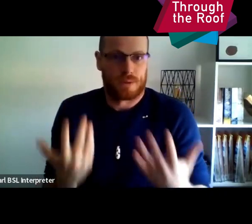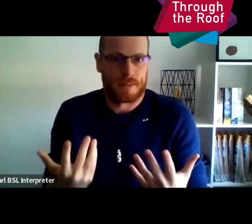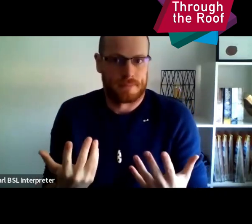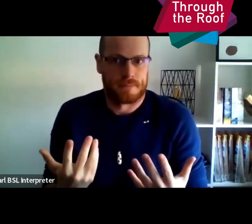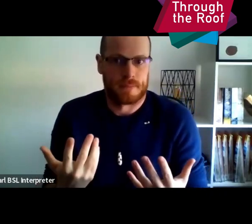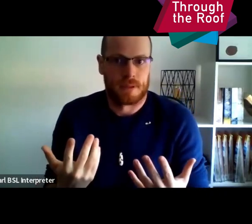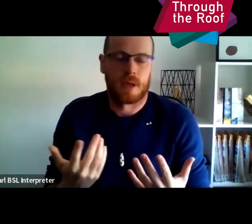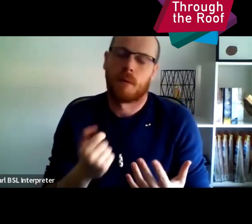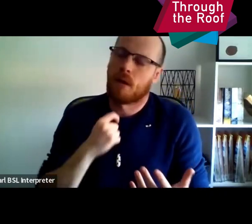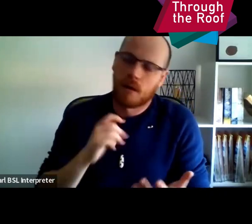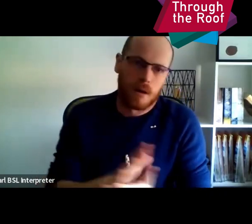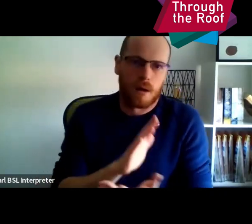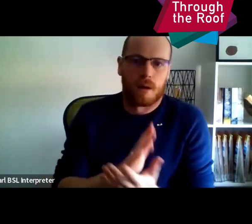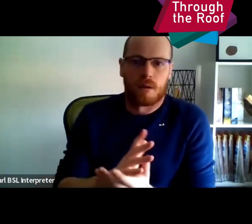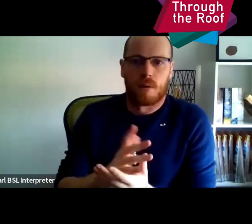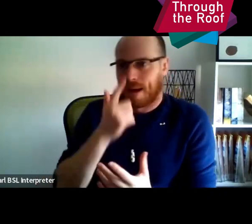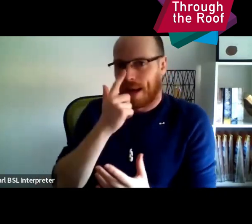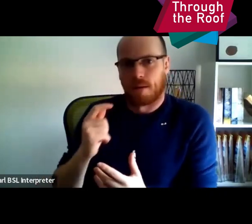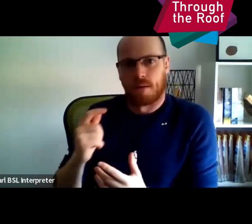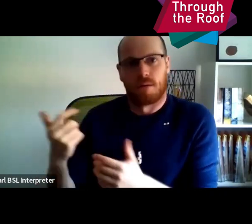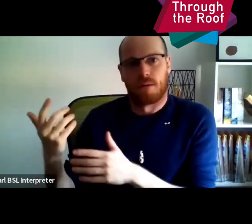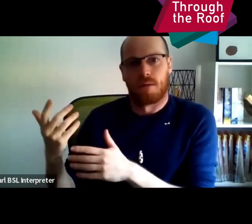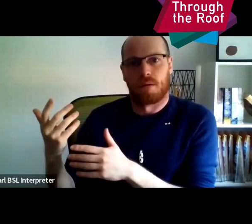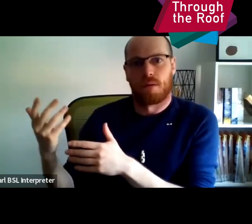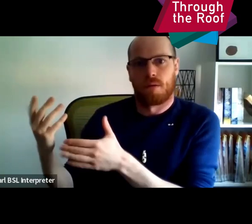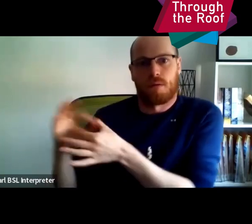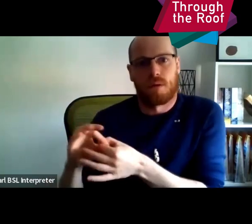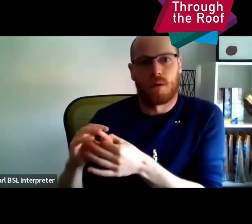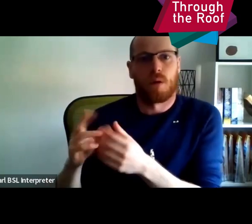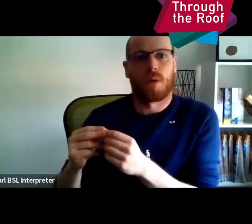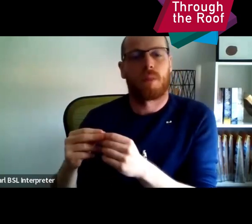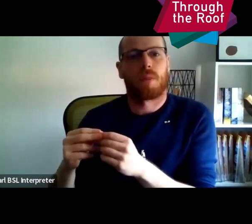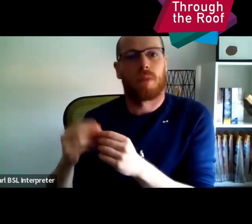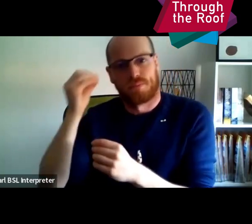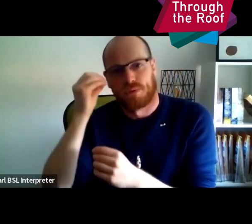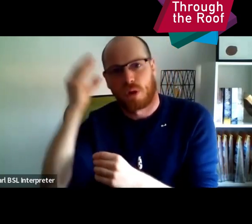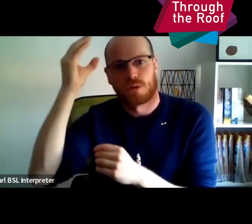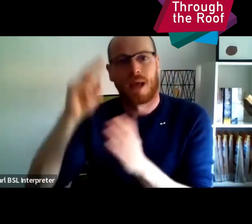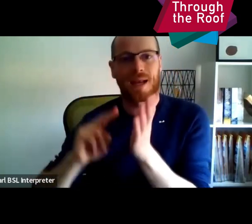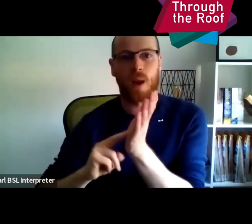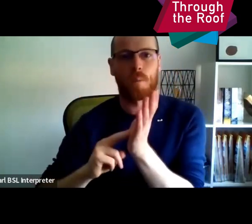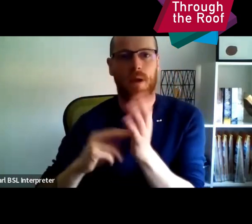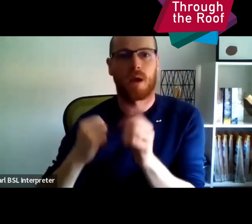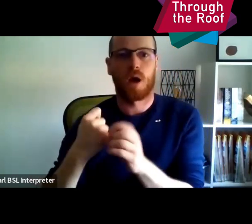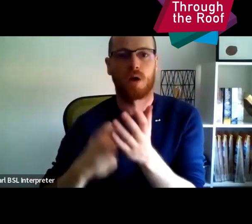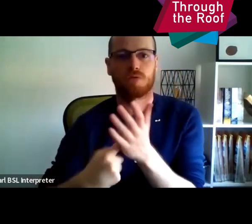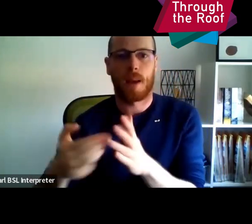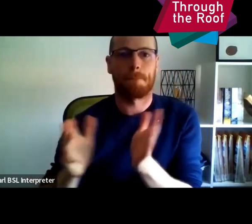able to be connected up with Dr Naomi Graham and who is going to be speaking now on this